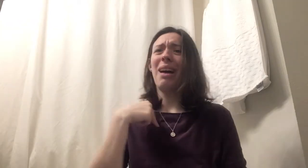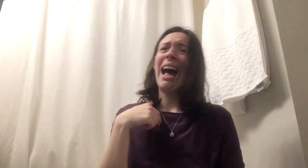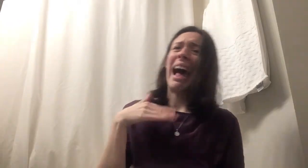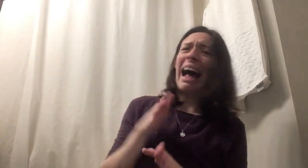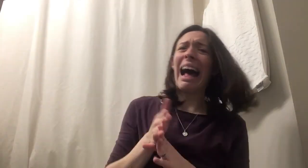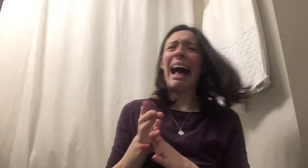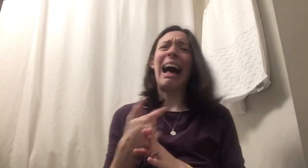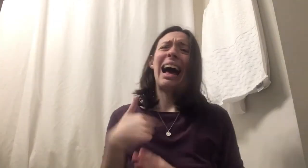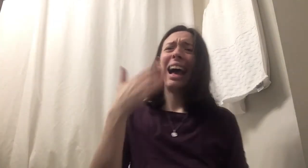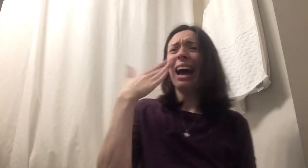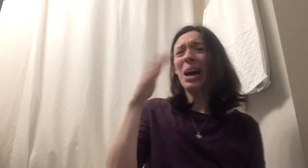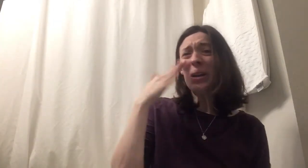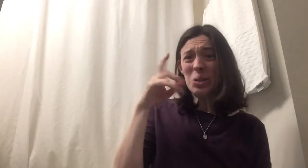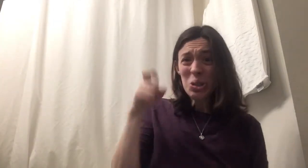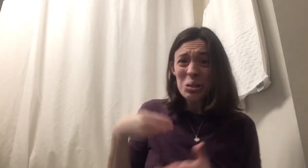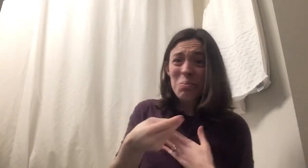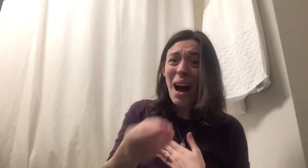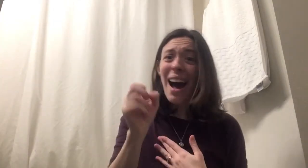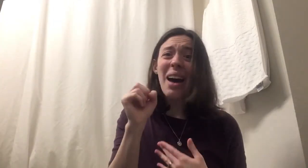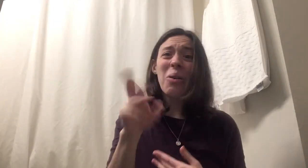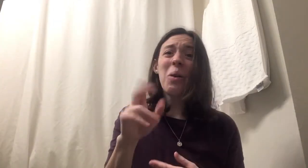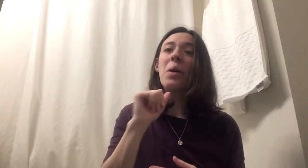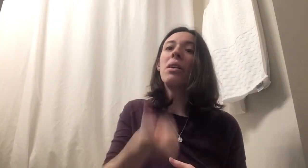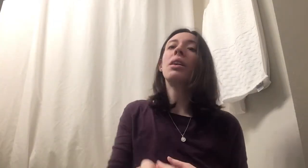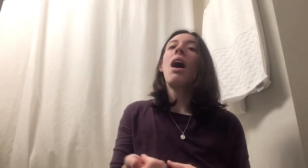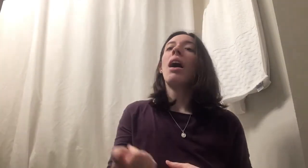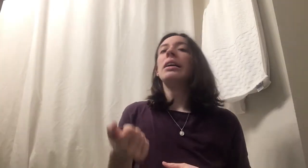I was really on the fence about if I should buy it.